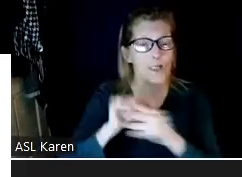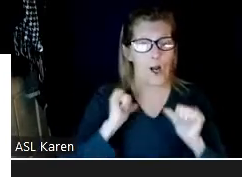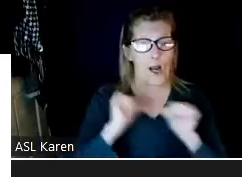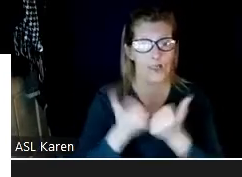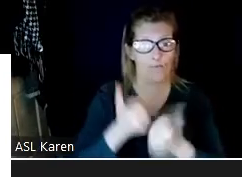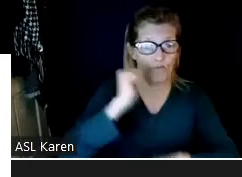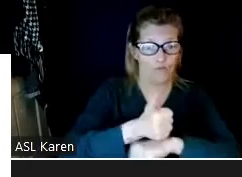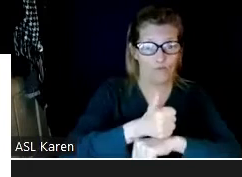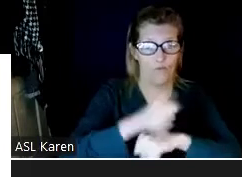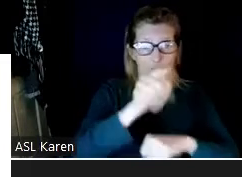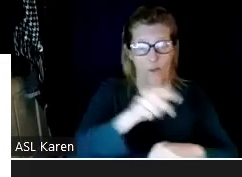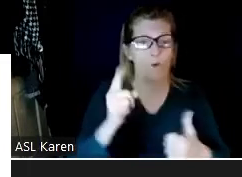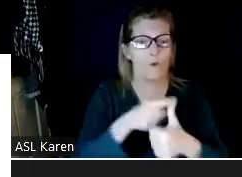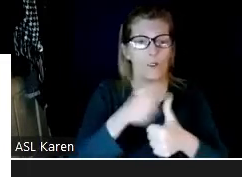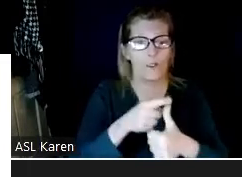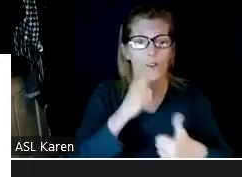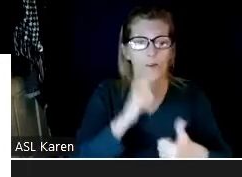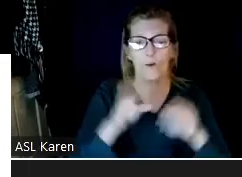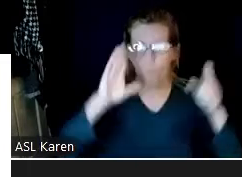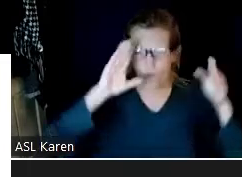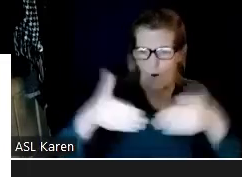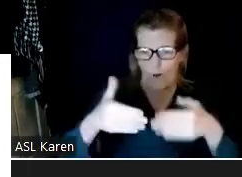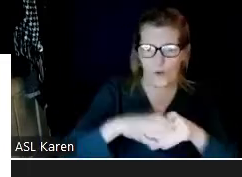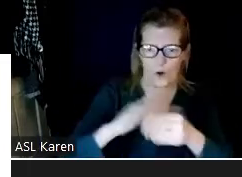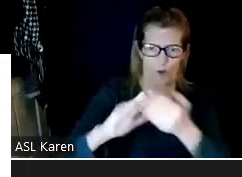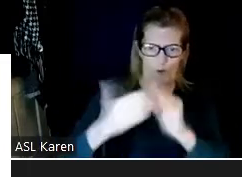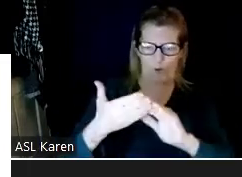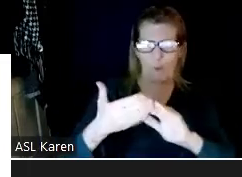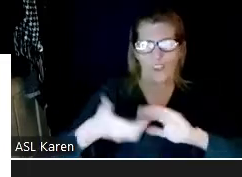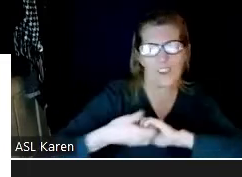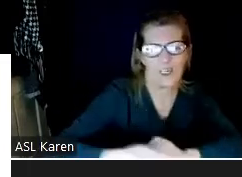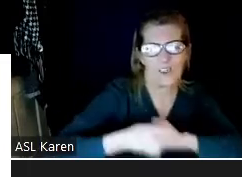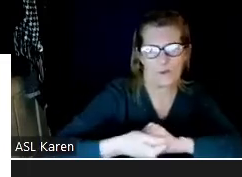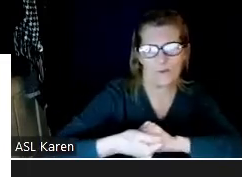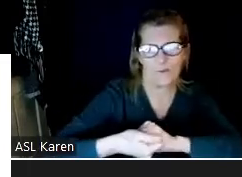15:11:25 One of them is explicitly focused on community engagement, about doing that